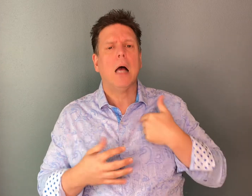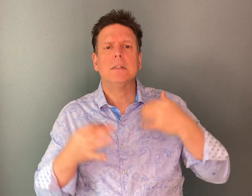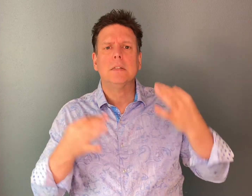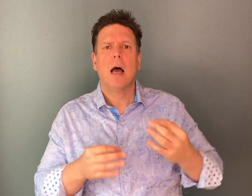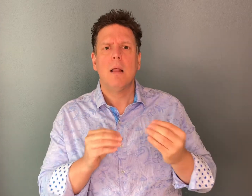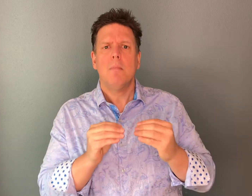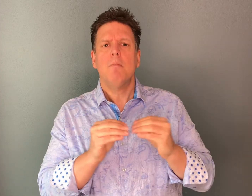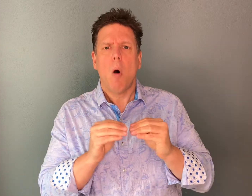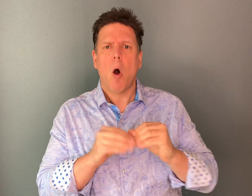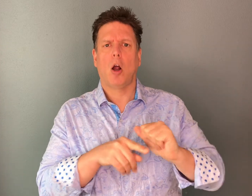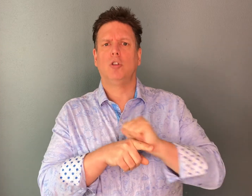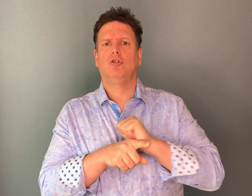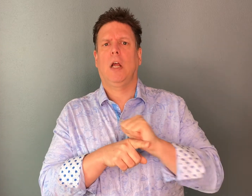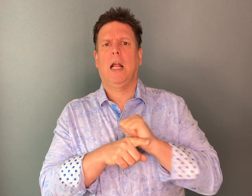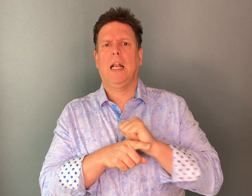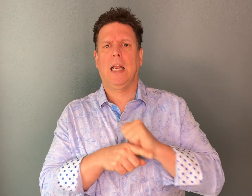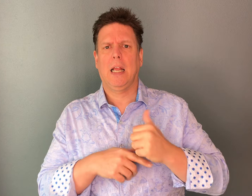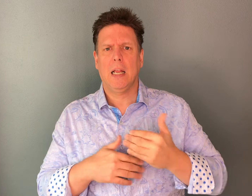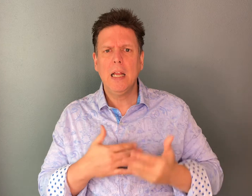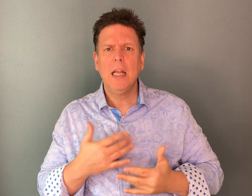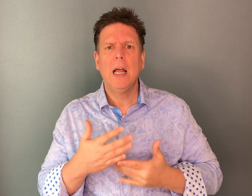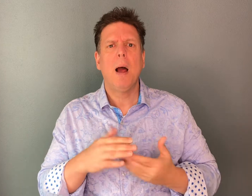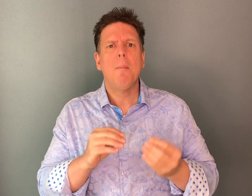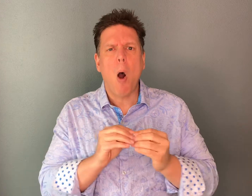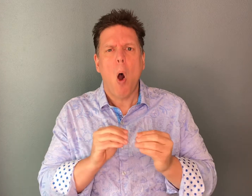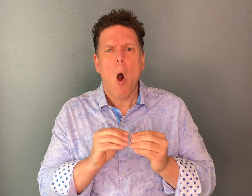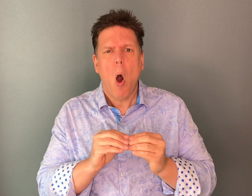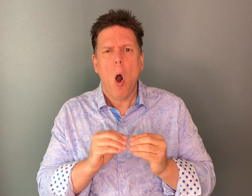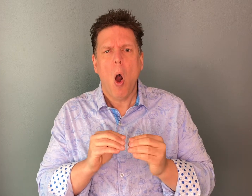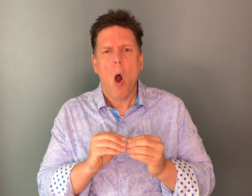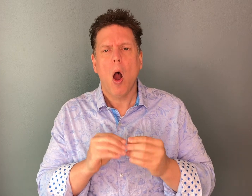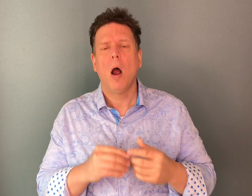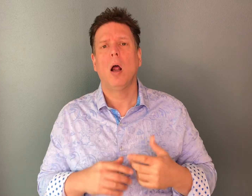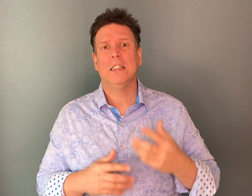and I decided after that to continue with more training, it's a bit